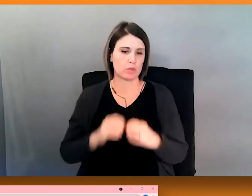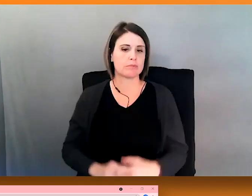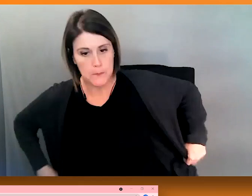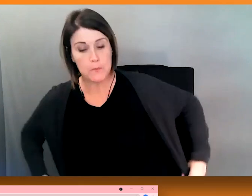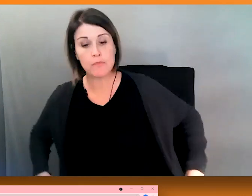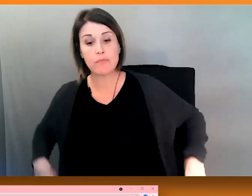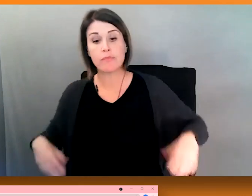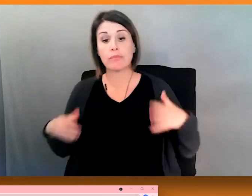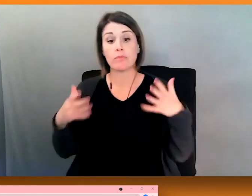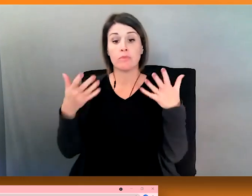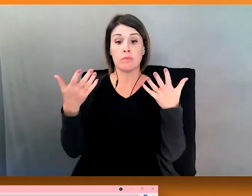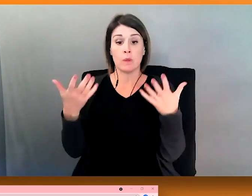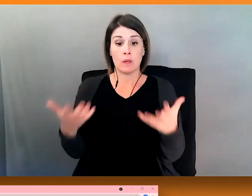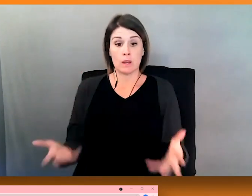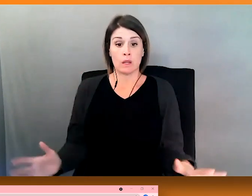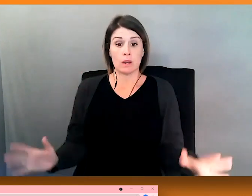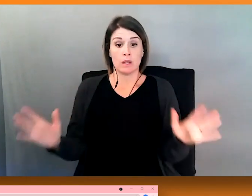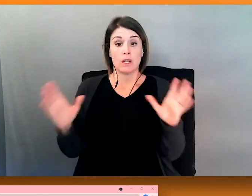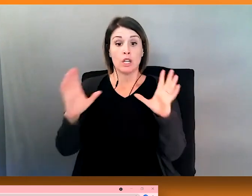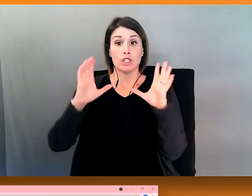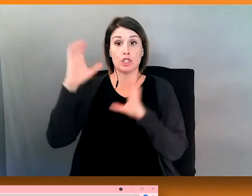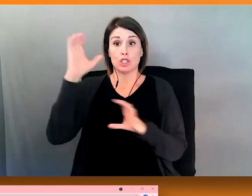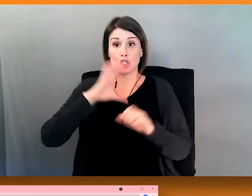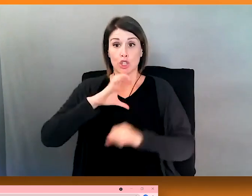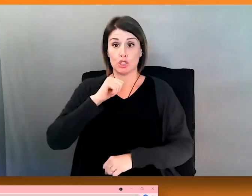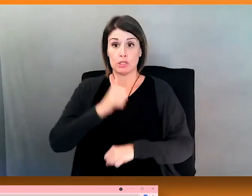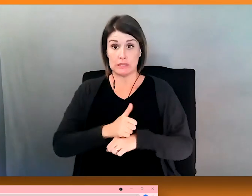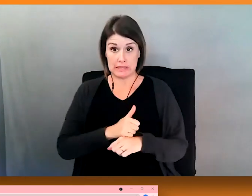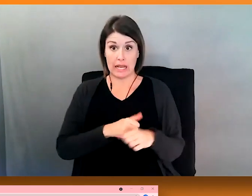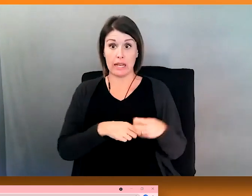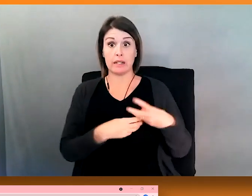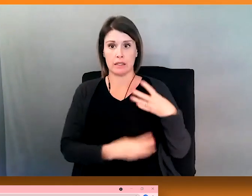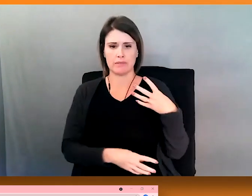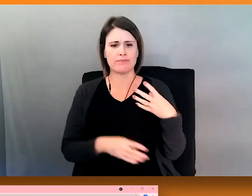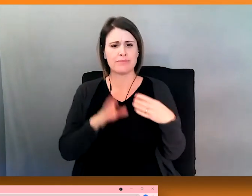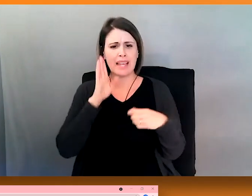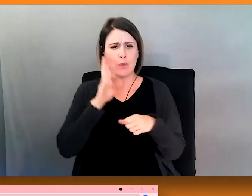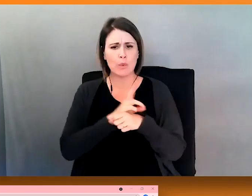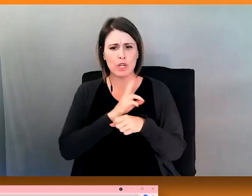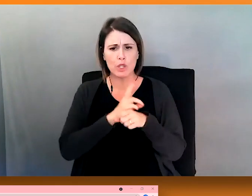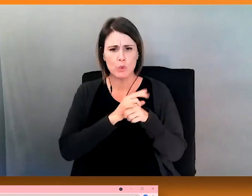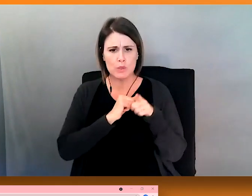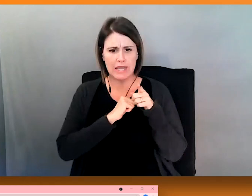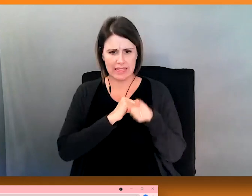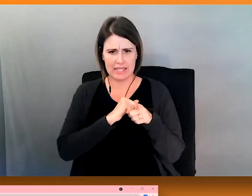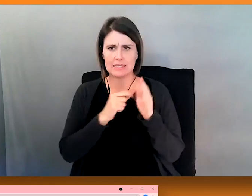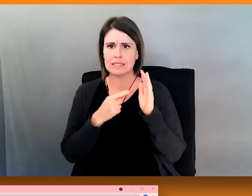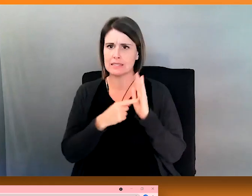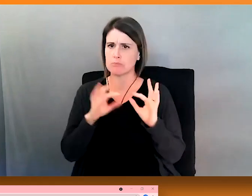Now, once you have a search-- I'm going to use this example here because it's NIH,